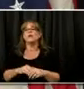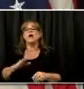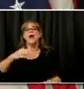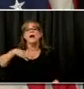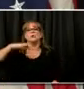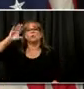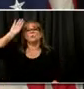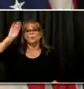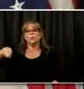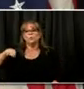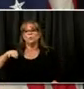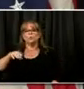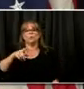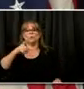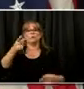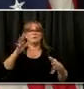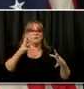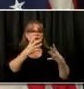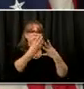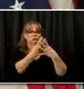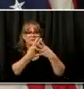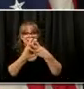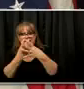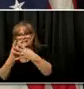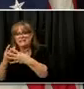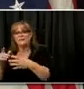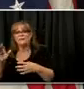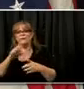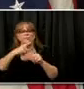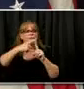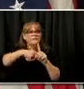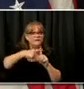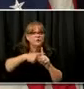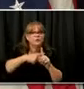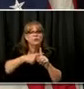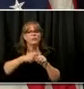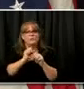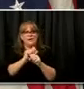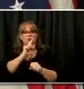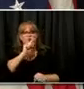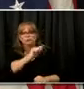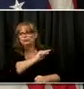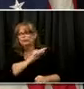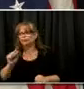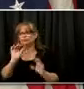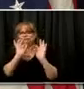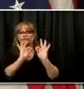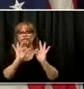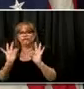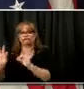and and systems to make sure that our teachers are safe we know that that is incredibly important and